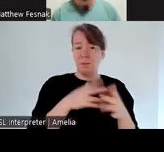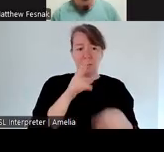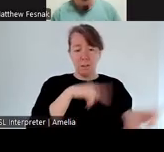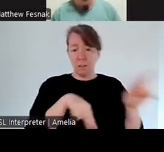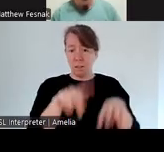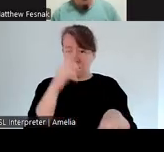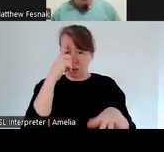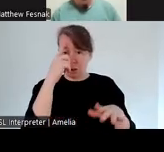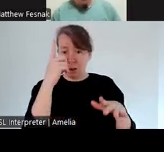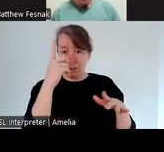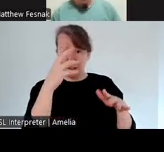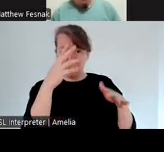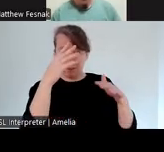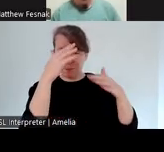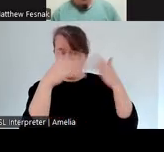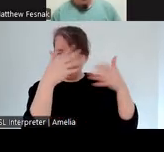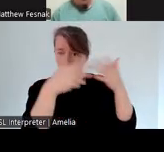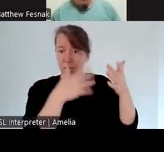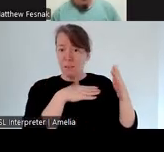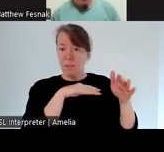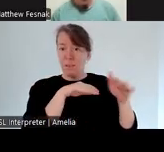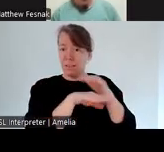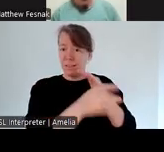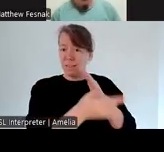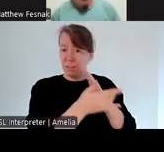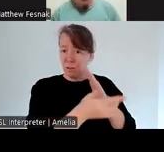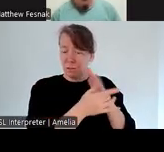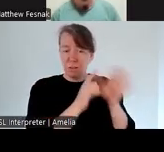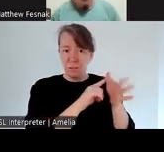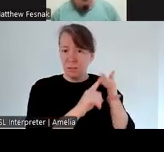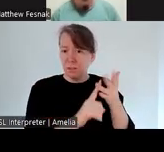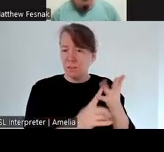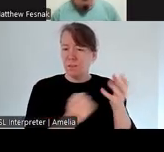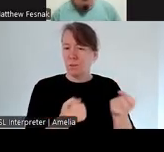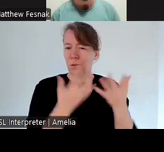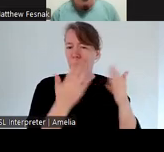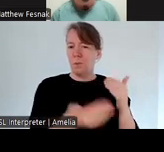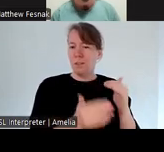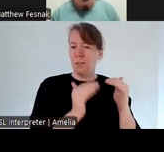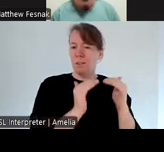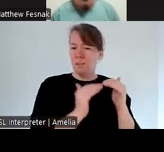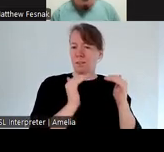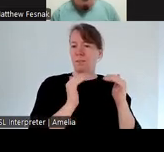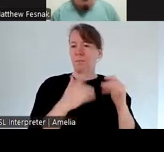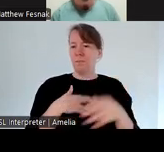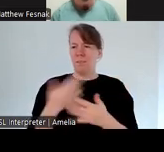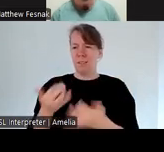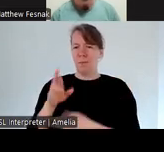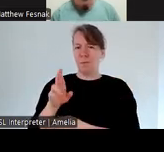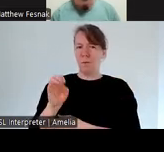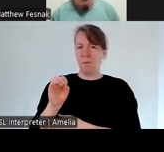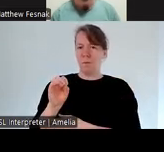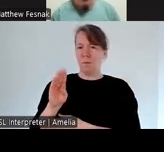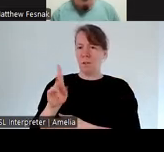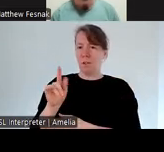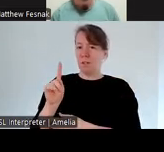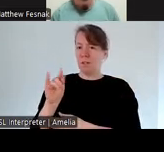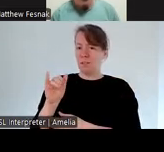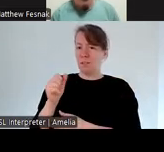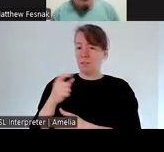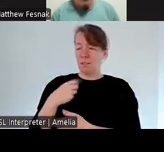And then, so at Robarts Library, just sort of thinking about all the steps that I would normally take for, like, a website or something,